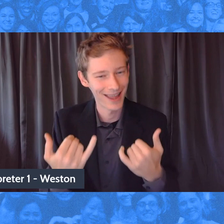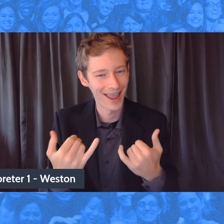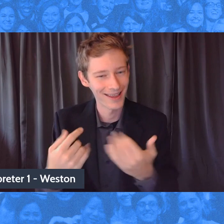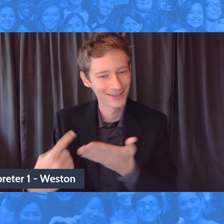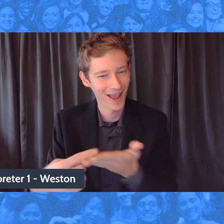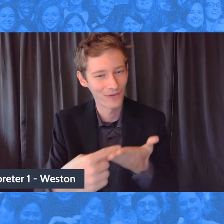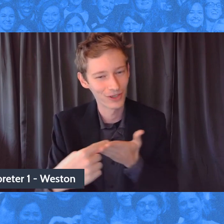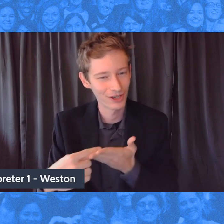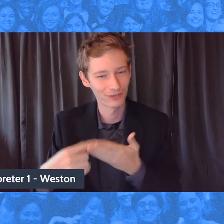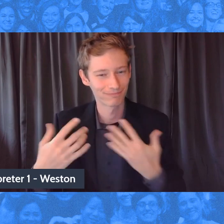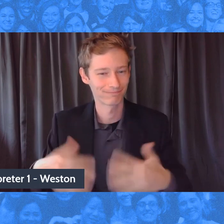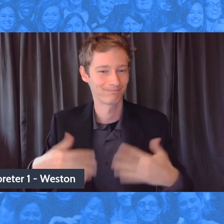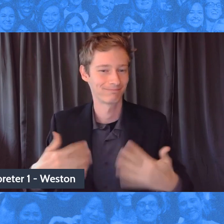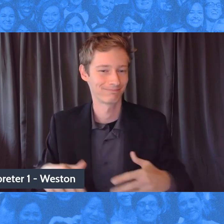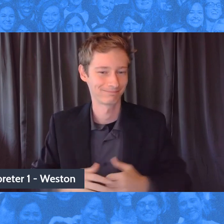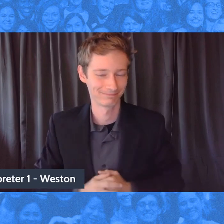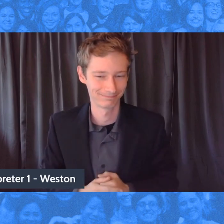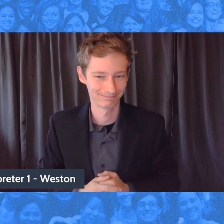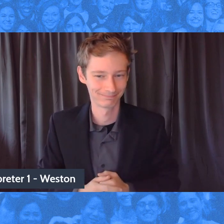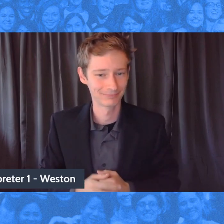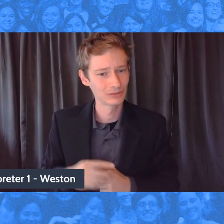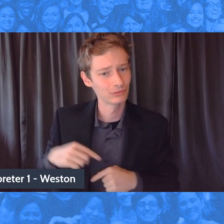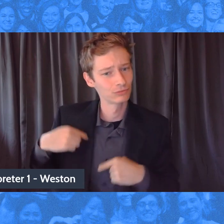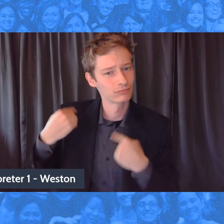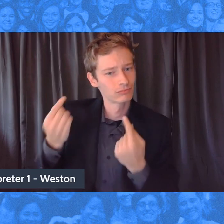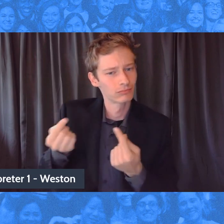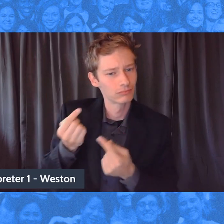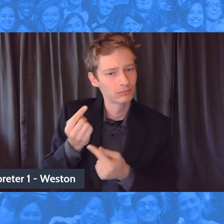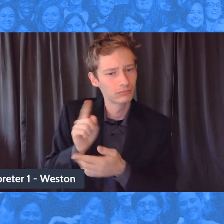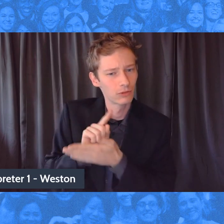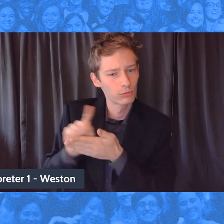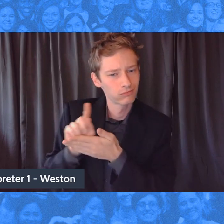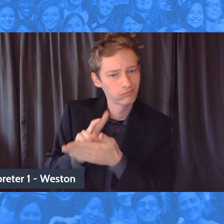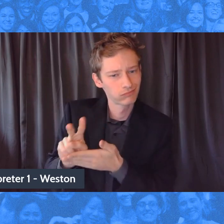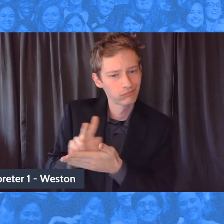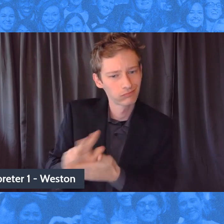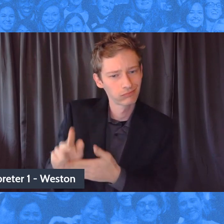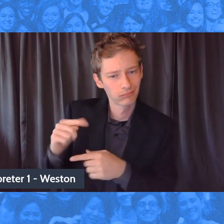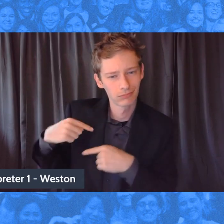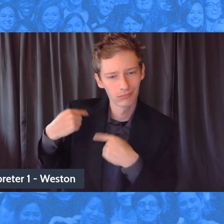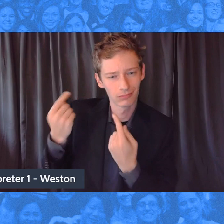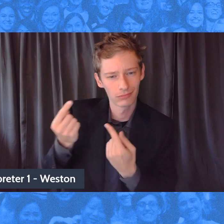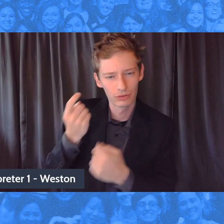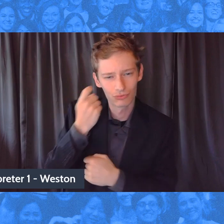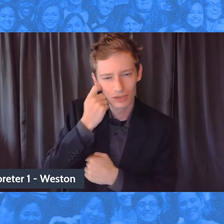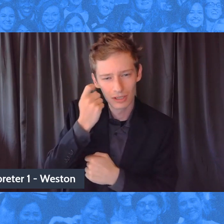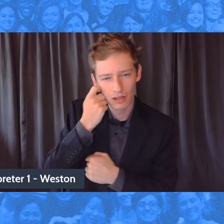In the last few weeks have clarified if nothing else has, the path of political power